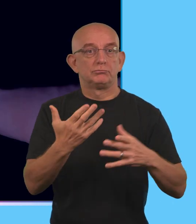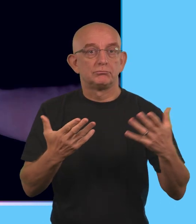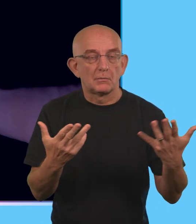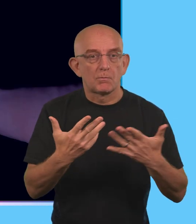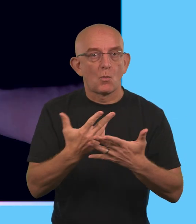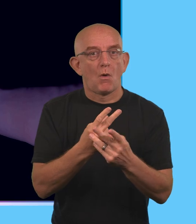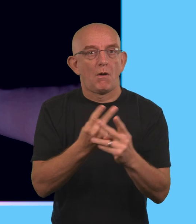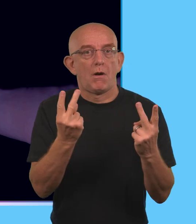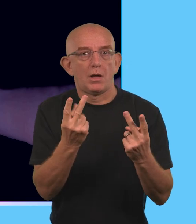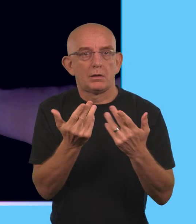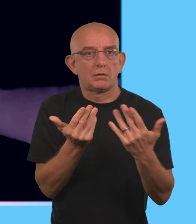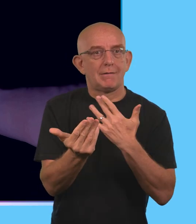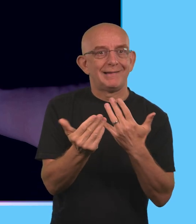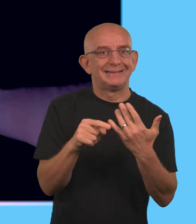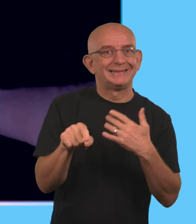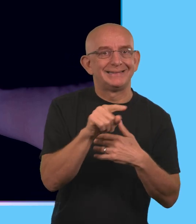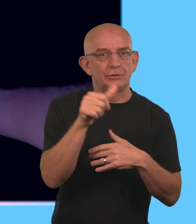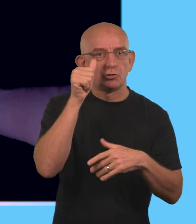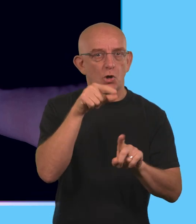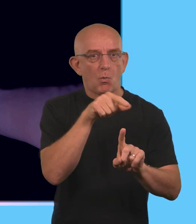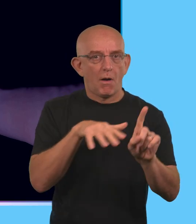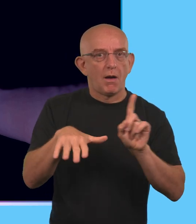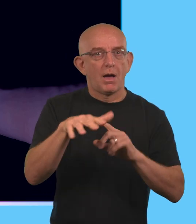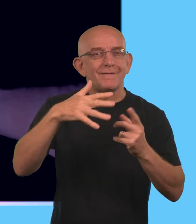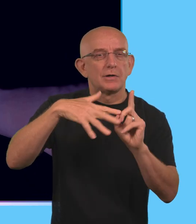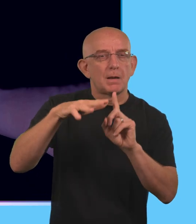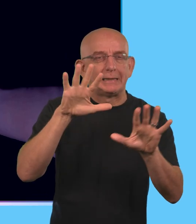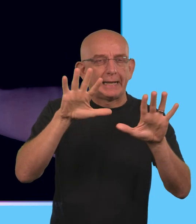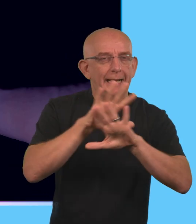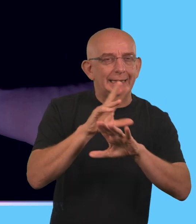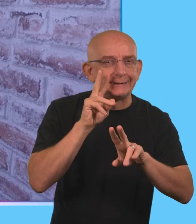with brighter, more distinct colors to help distinguish them from the environment.